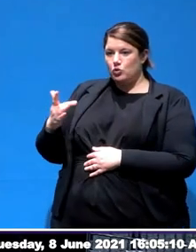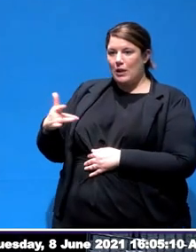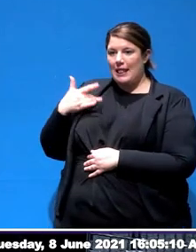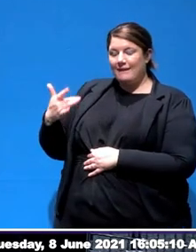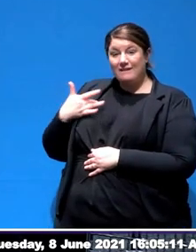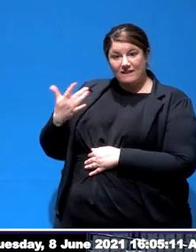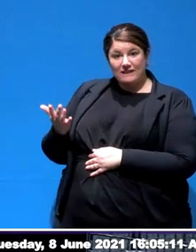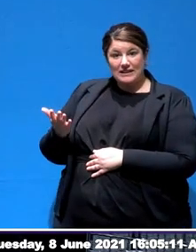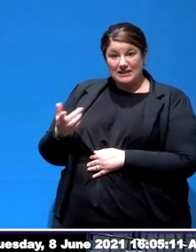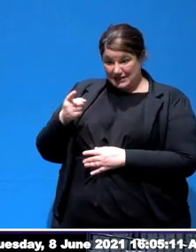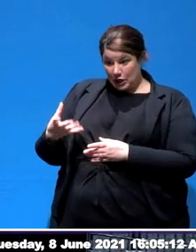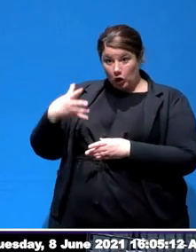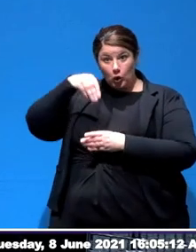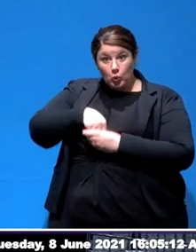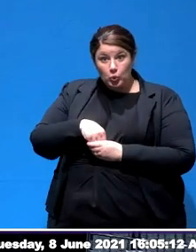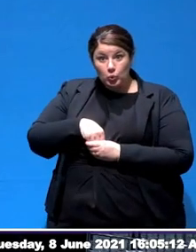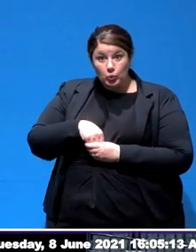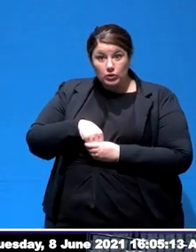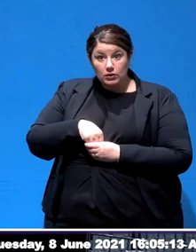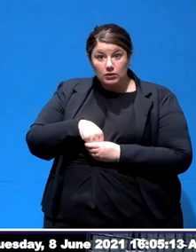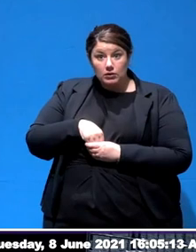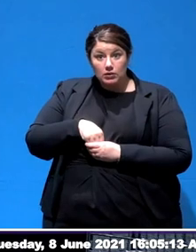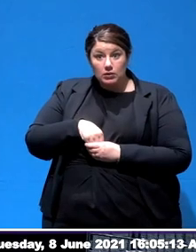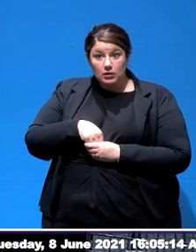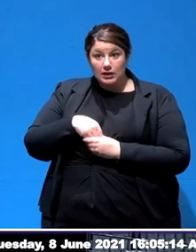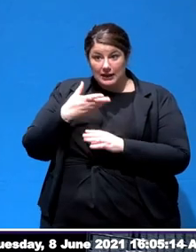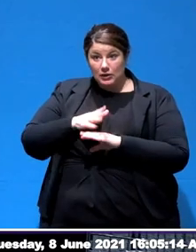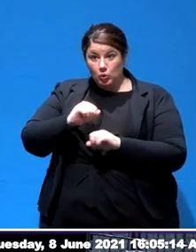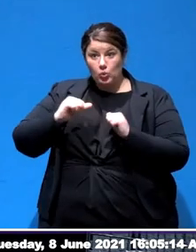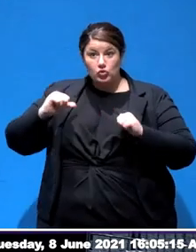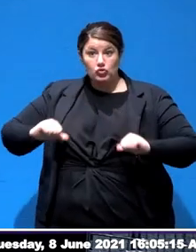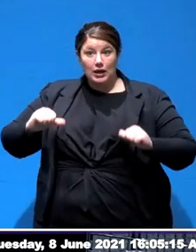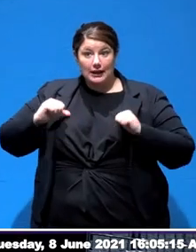Is it included that you have a first --- a voice, a first-hand account